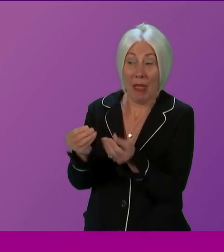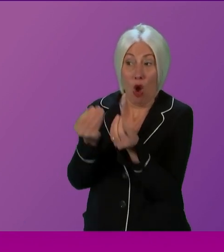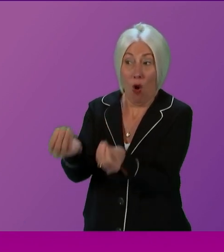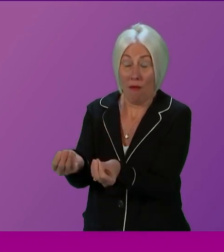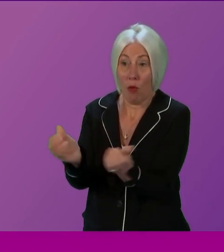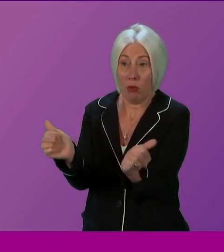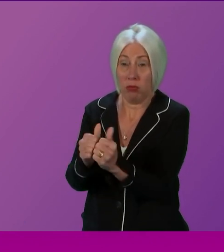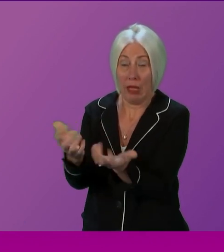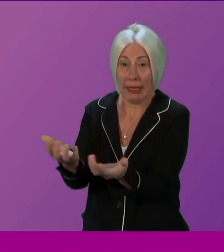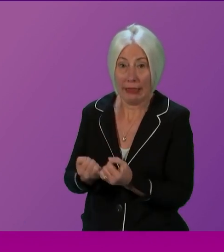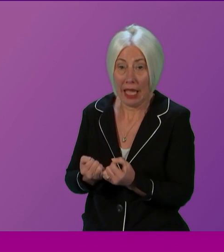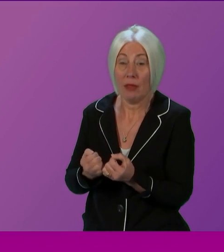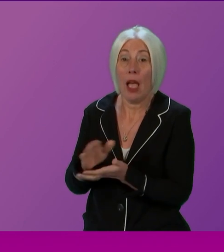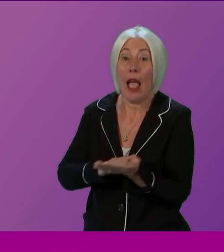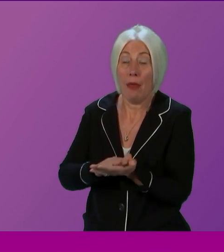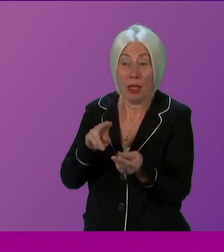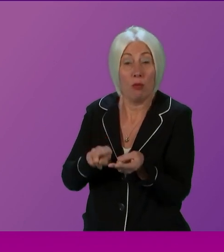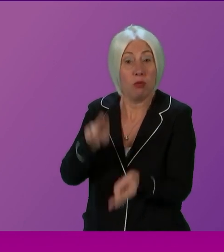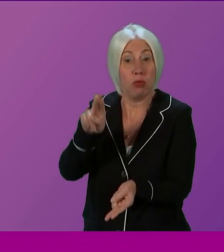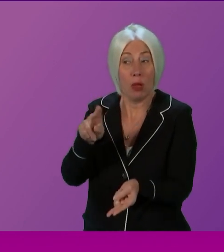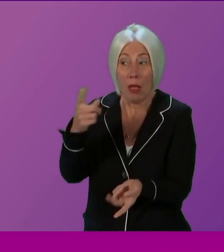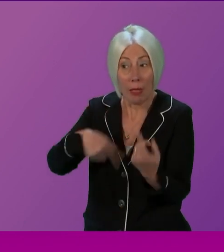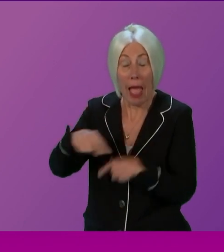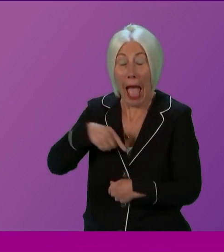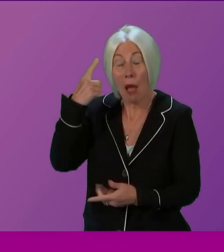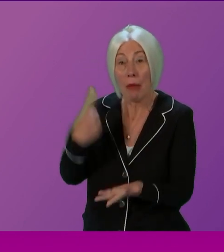get the substantial increase to their salary that I believe they deserve.